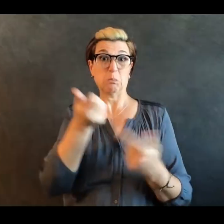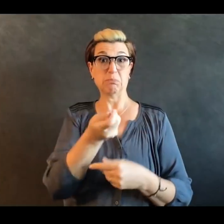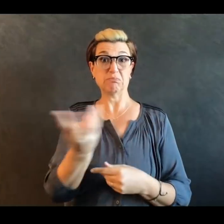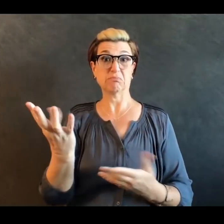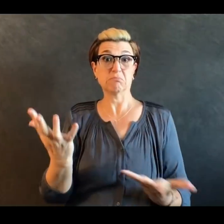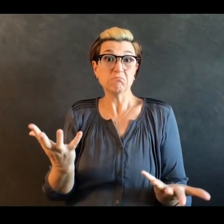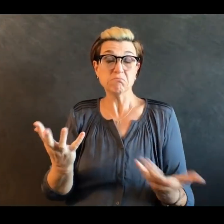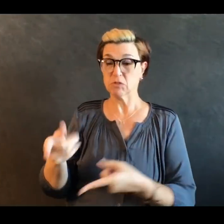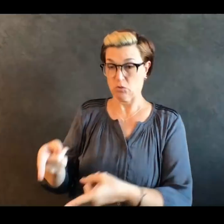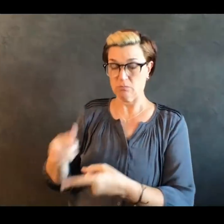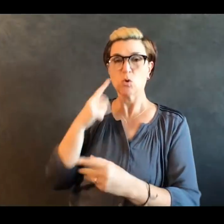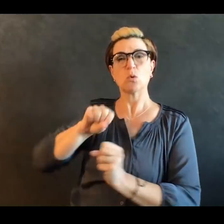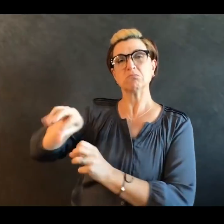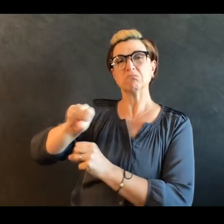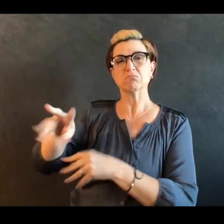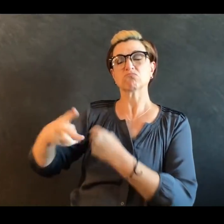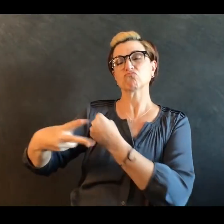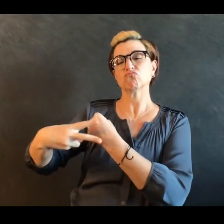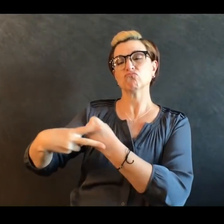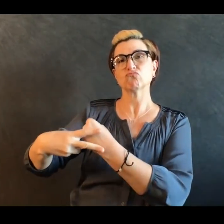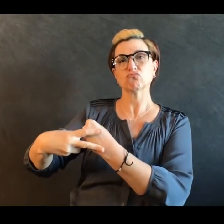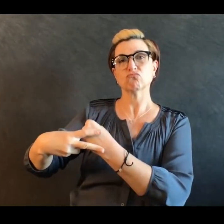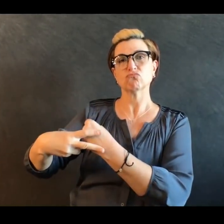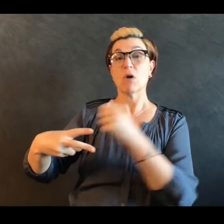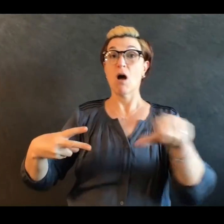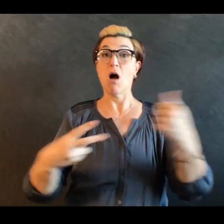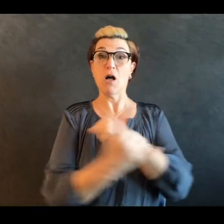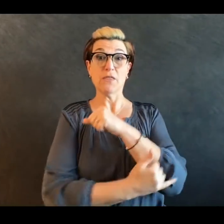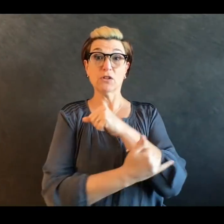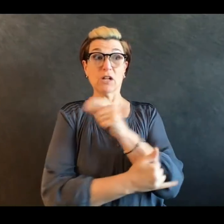we're going to be able to help other countries that are having tremendous